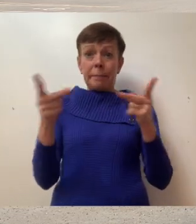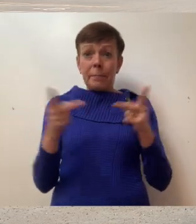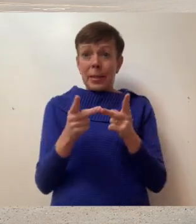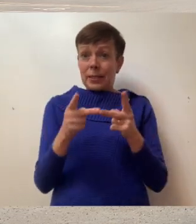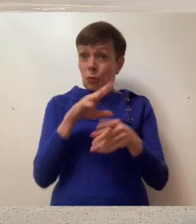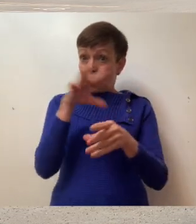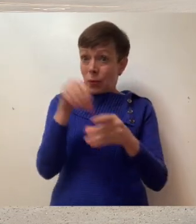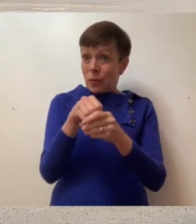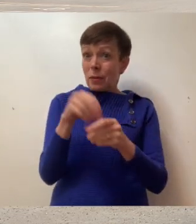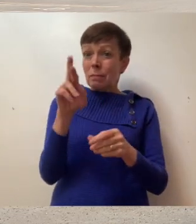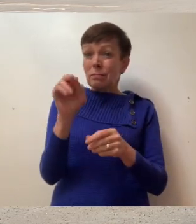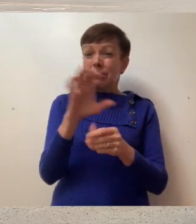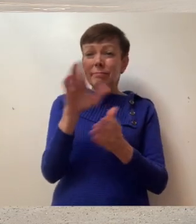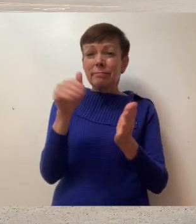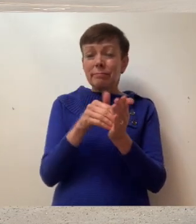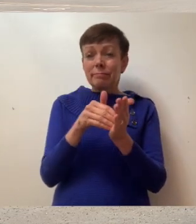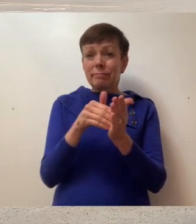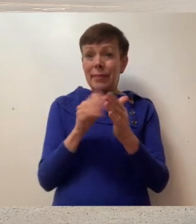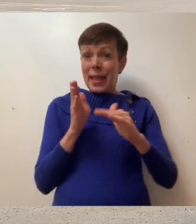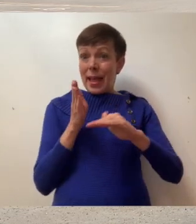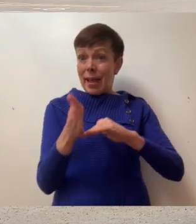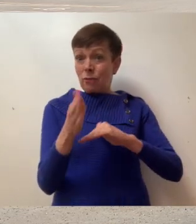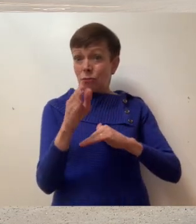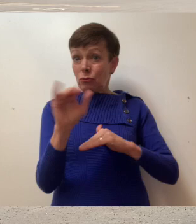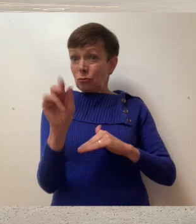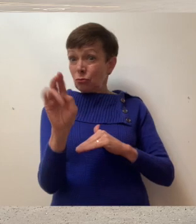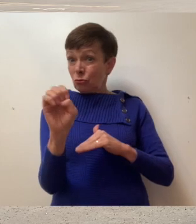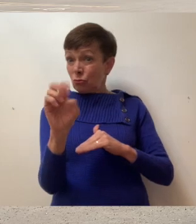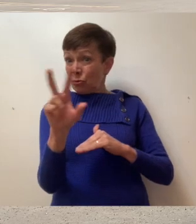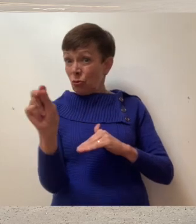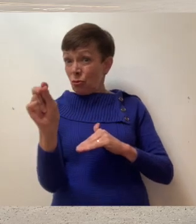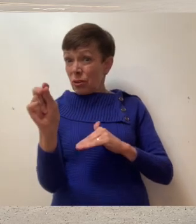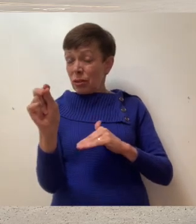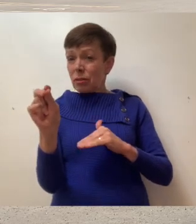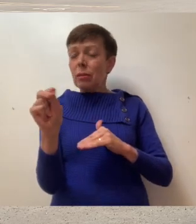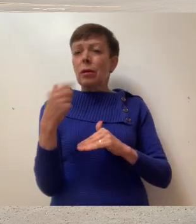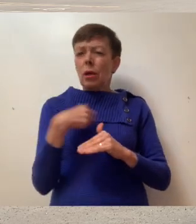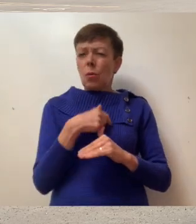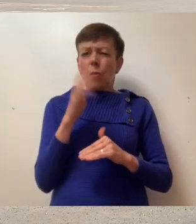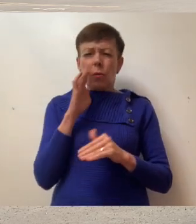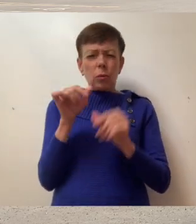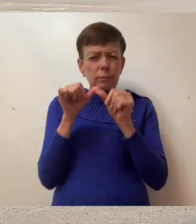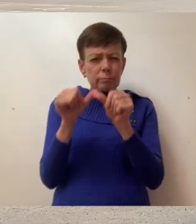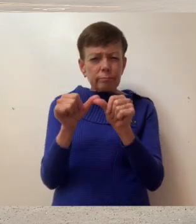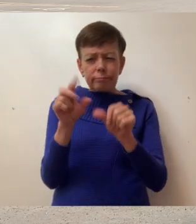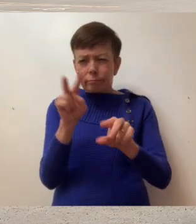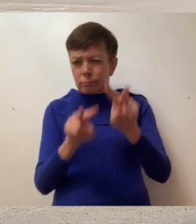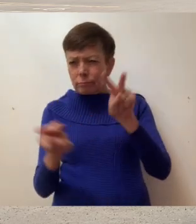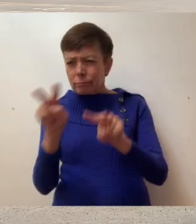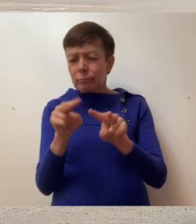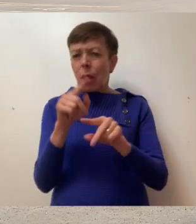we will be continuously monitoring when it will be safe to once again host activities